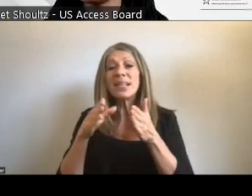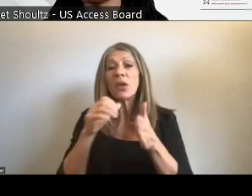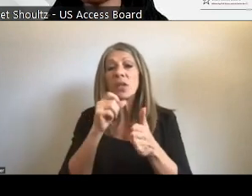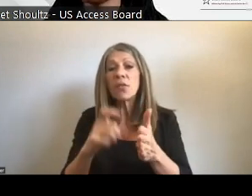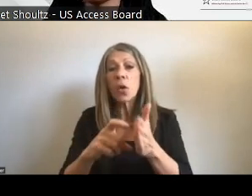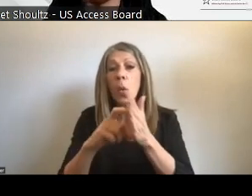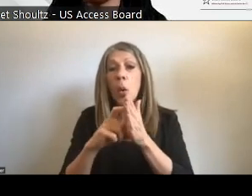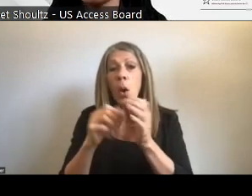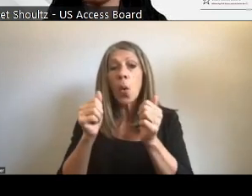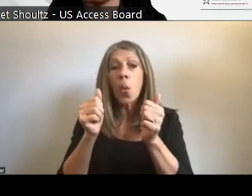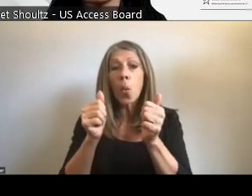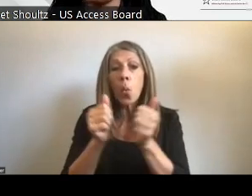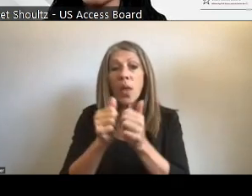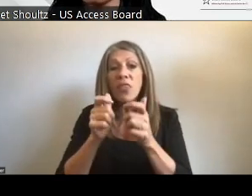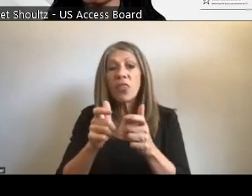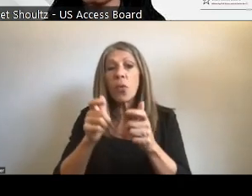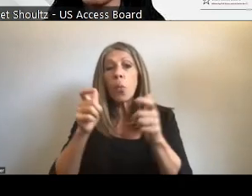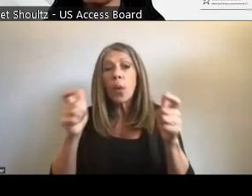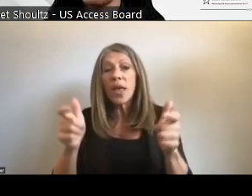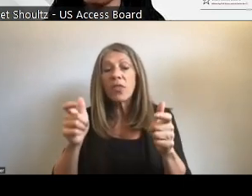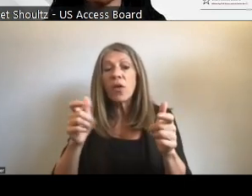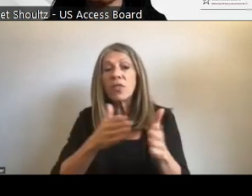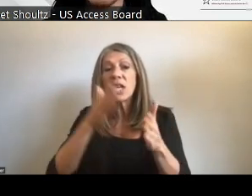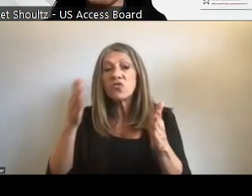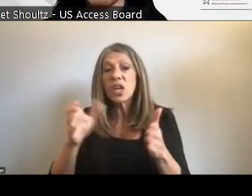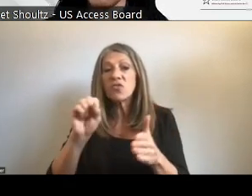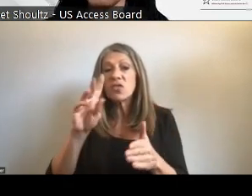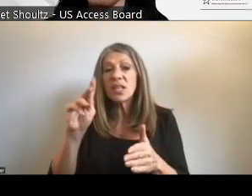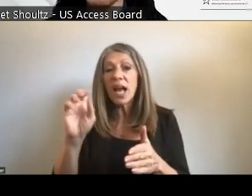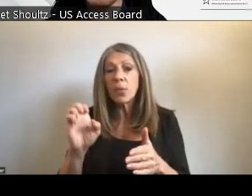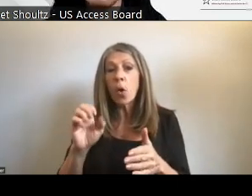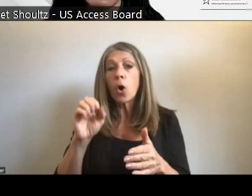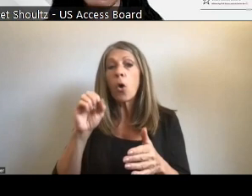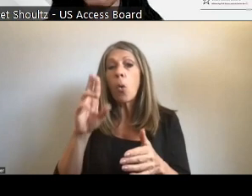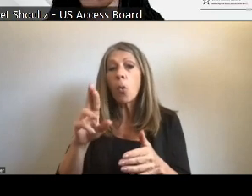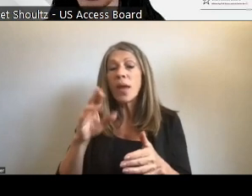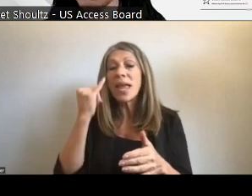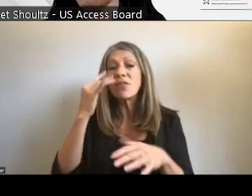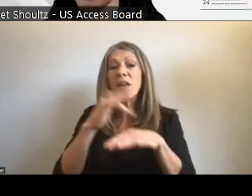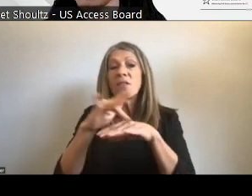the width of, the width of the adjacent sidewalk or available right-of-way was less than 14 feet.